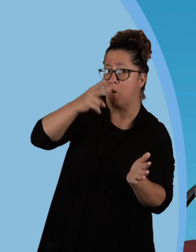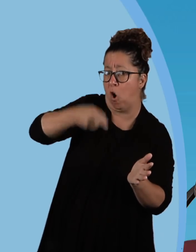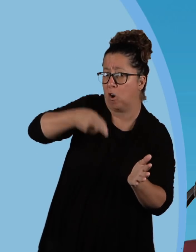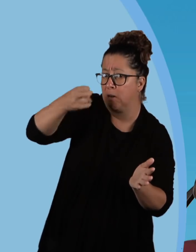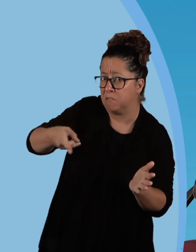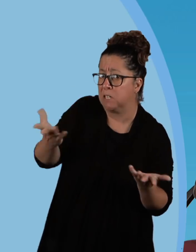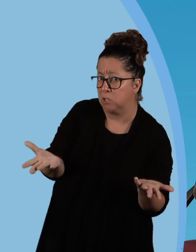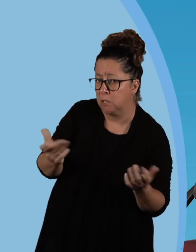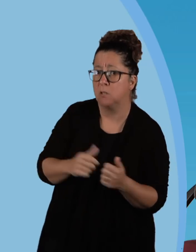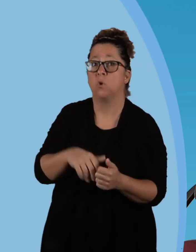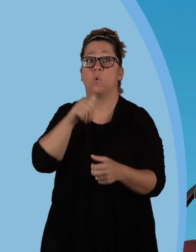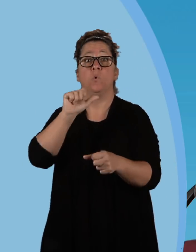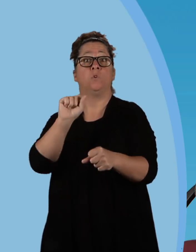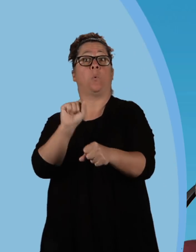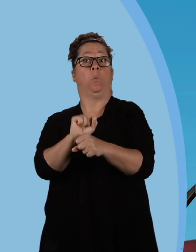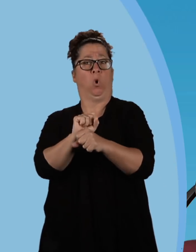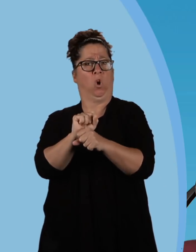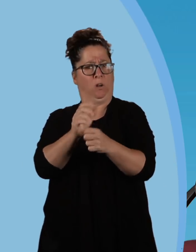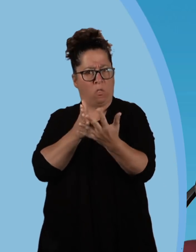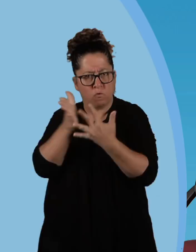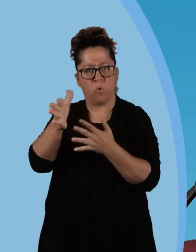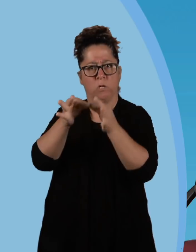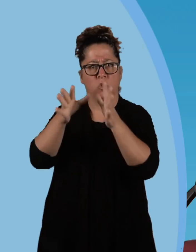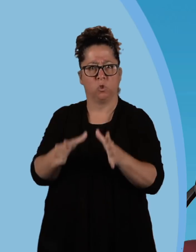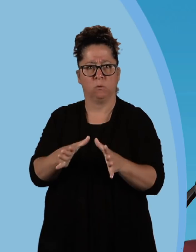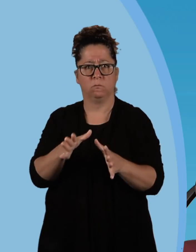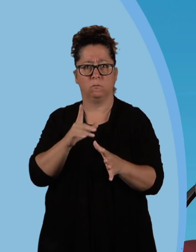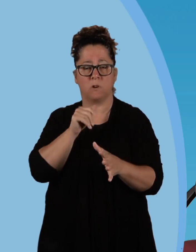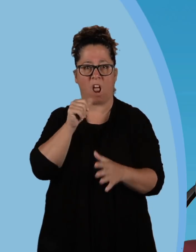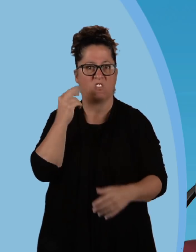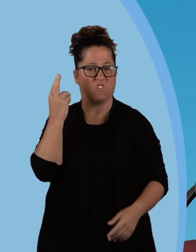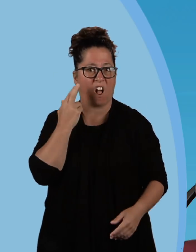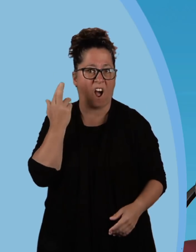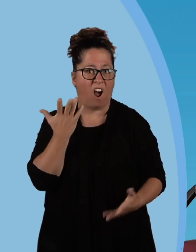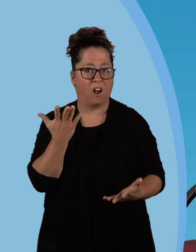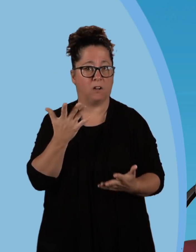or hard of hearing who is working through an interpreter not to realize how socially